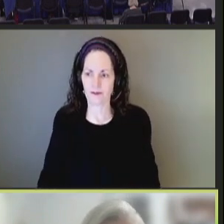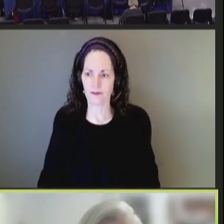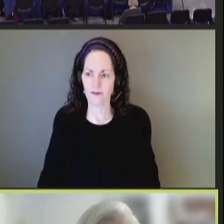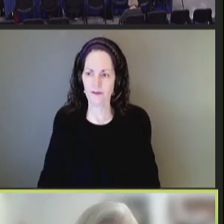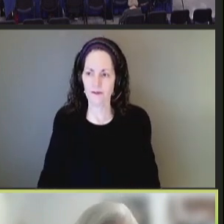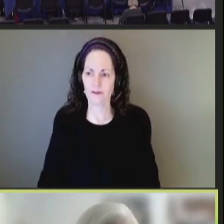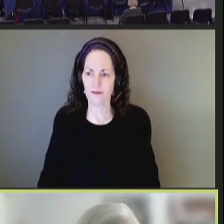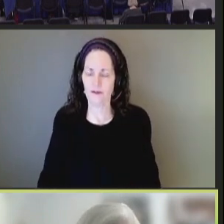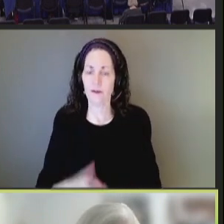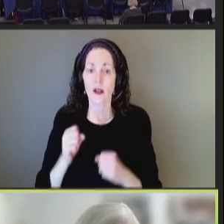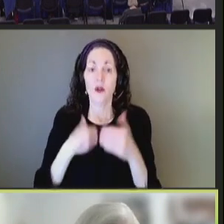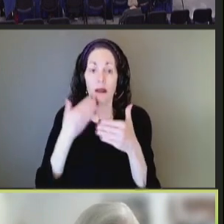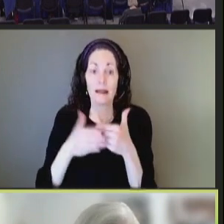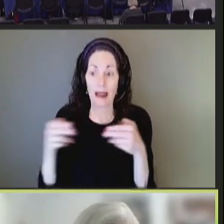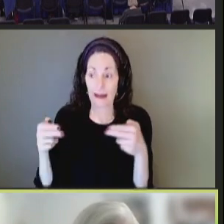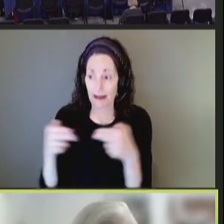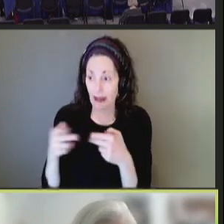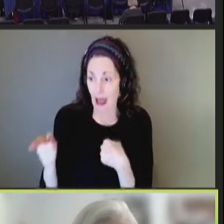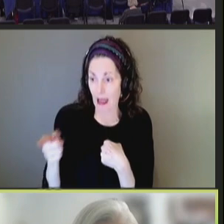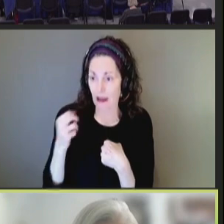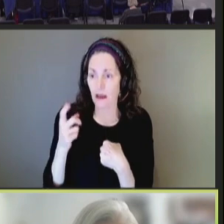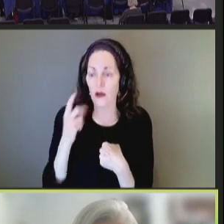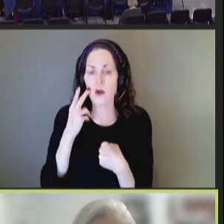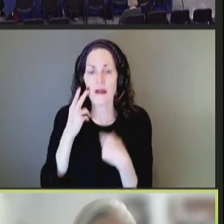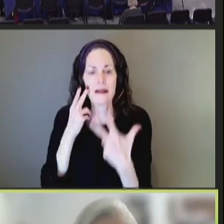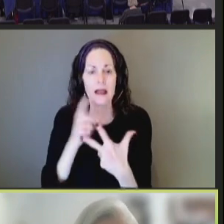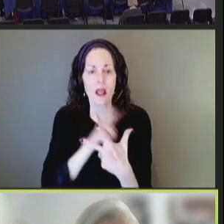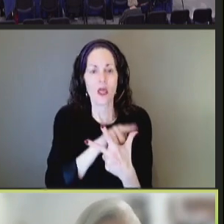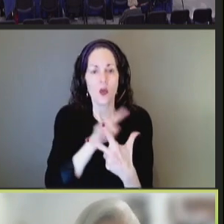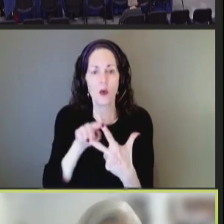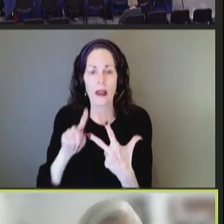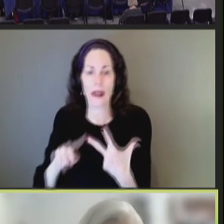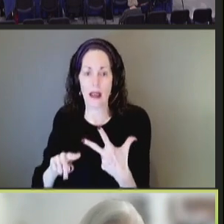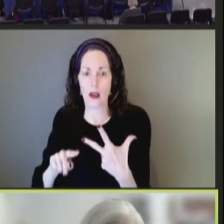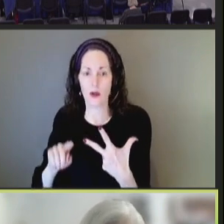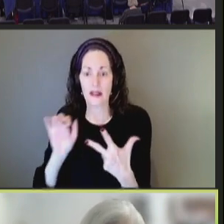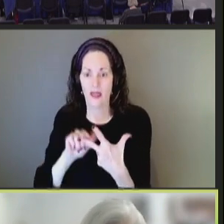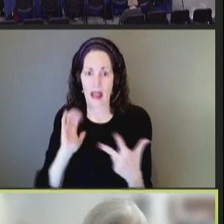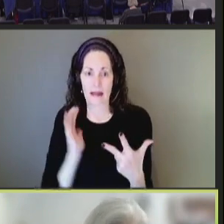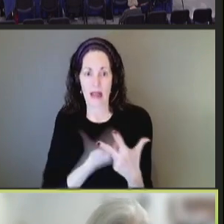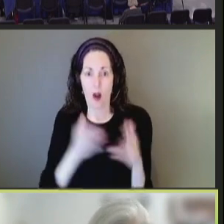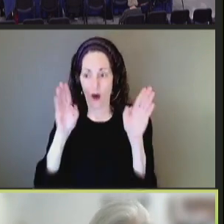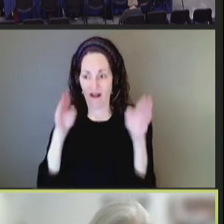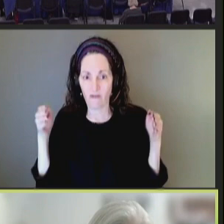So, I just want to highlight the three area -- focus areas for our priorities. One is